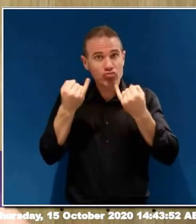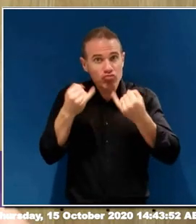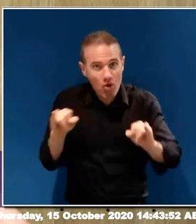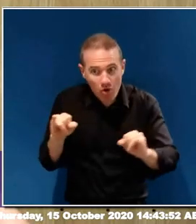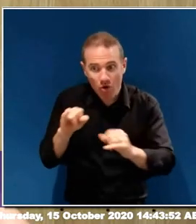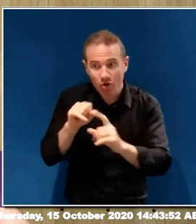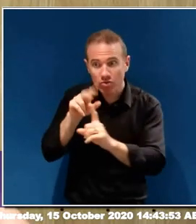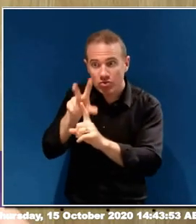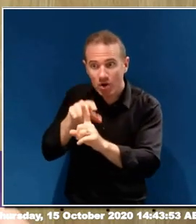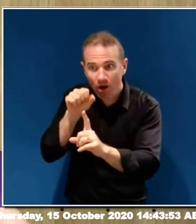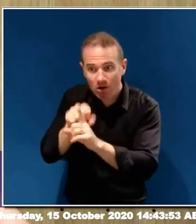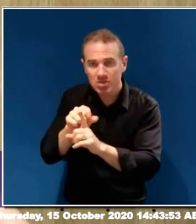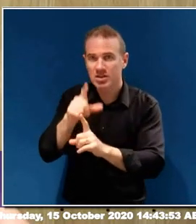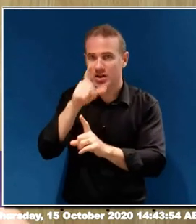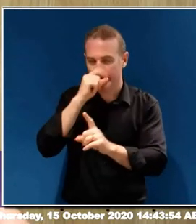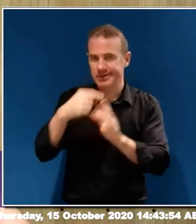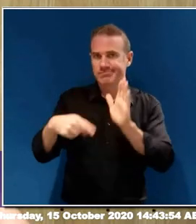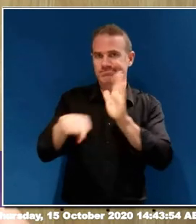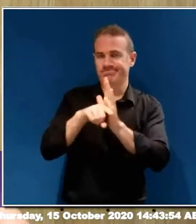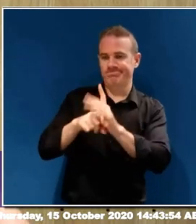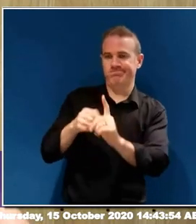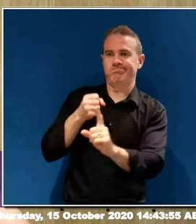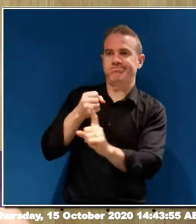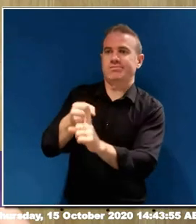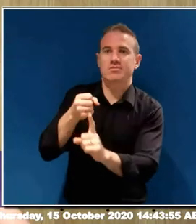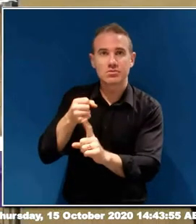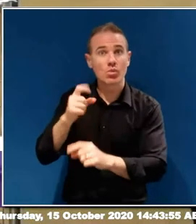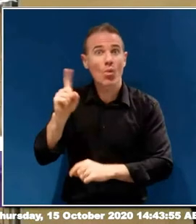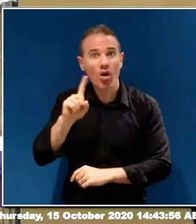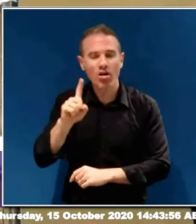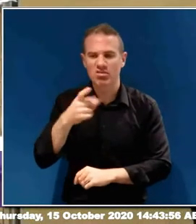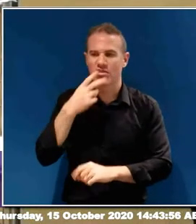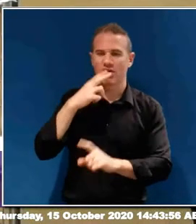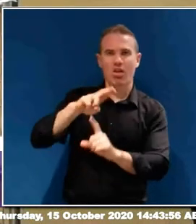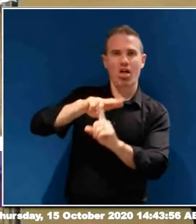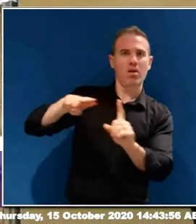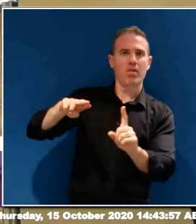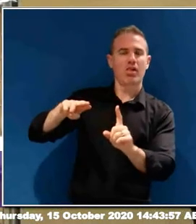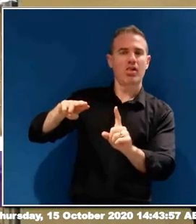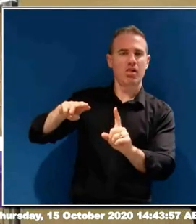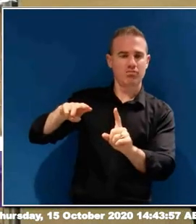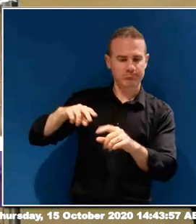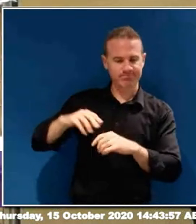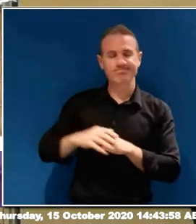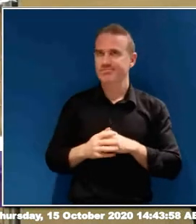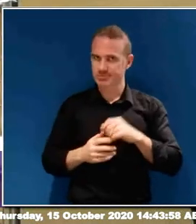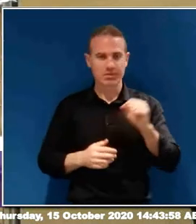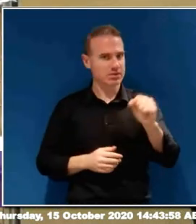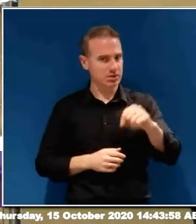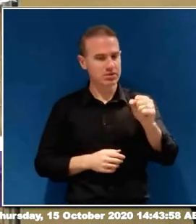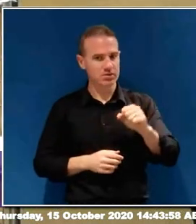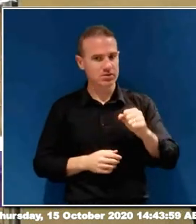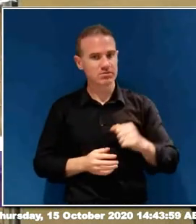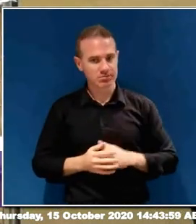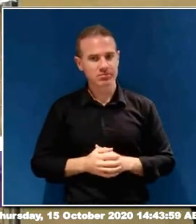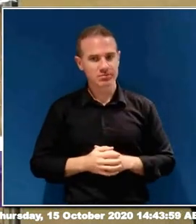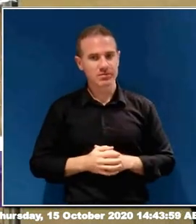Yes? Yes. Sorry, we just have to pick it up for the transcript, OK?